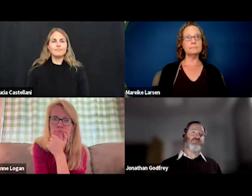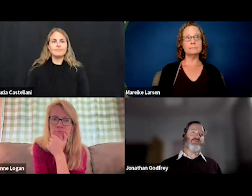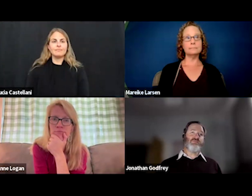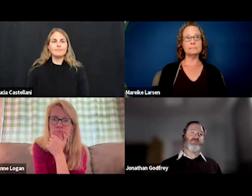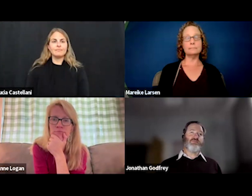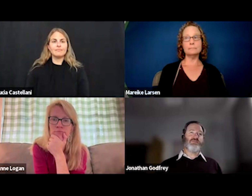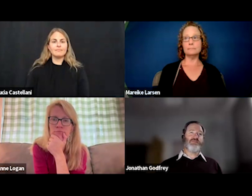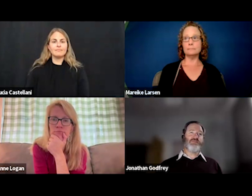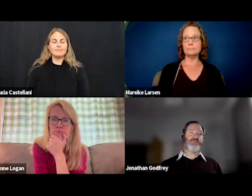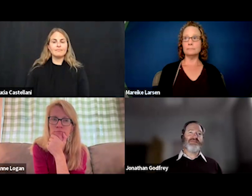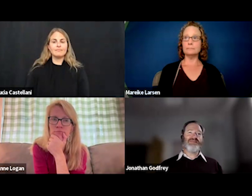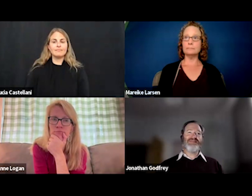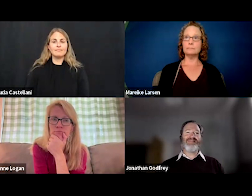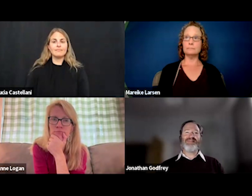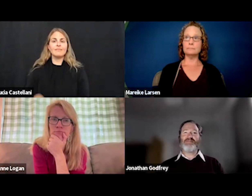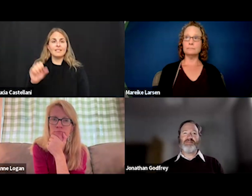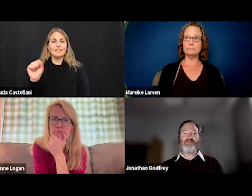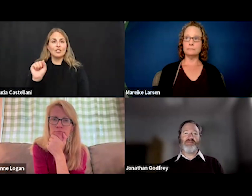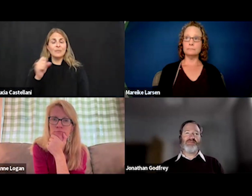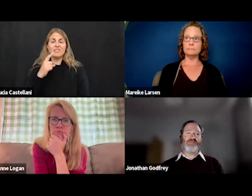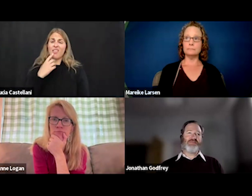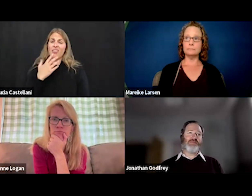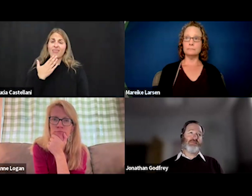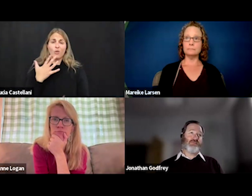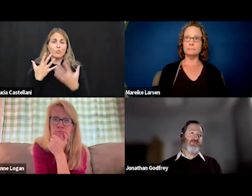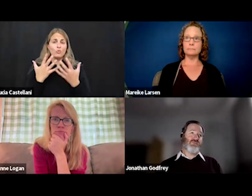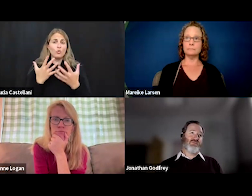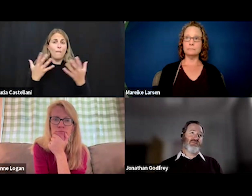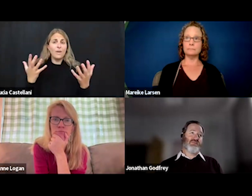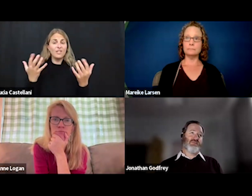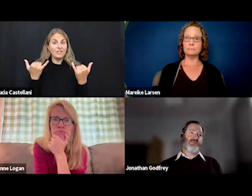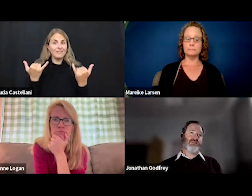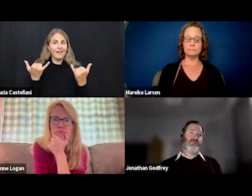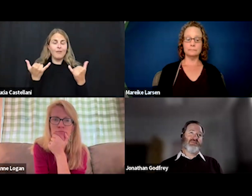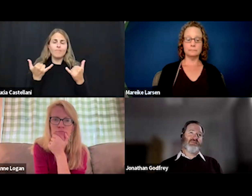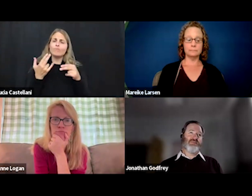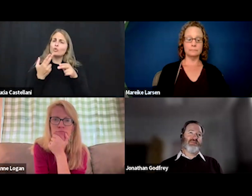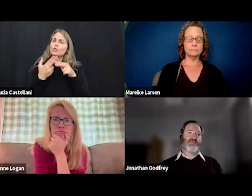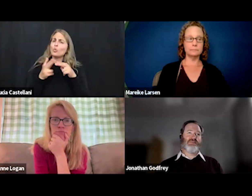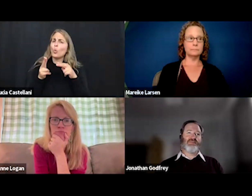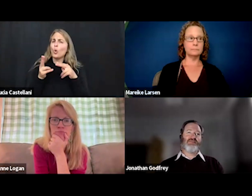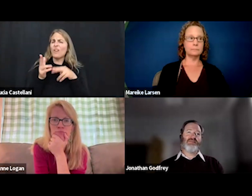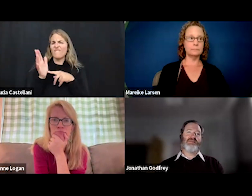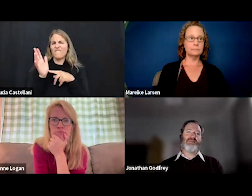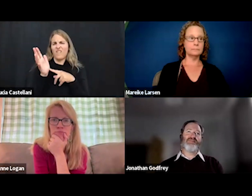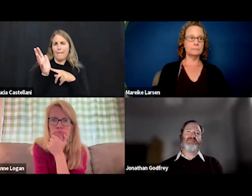Thank you so much, Jonathan. We are going to take a short five minute break now.